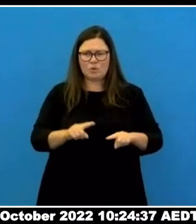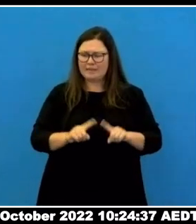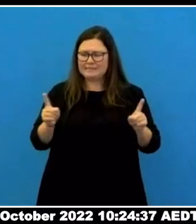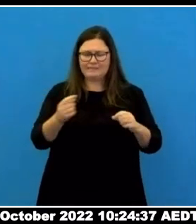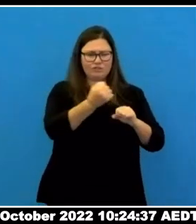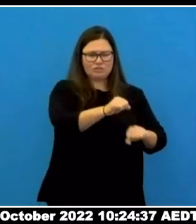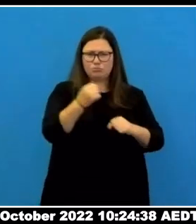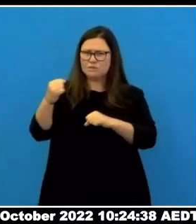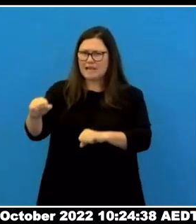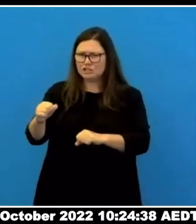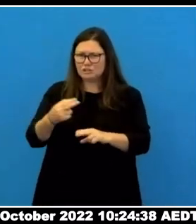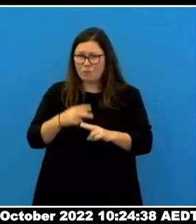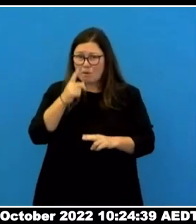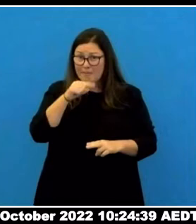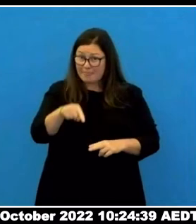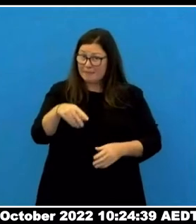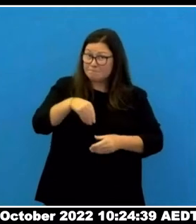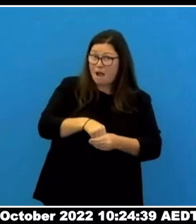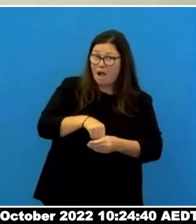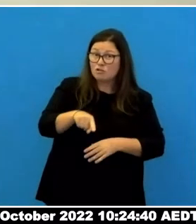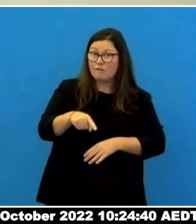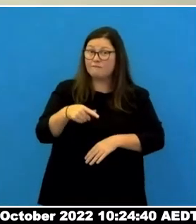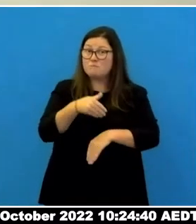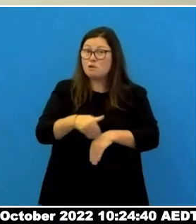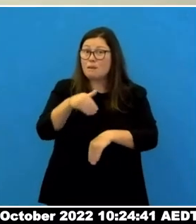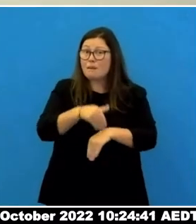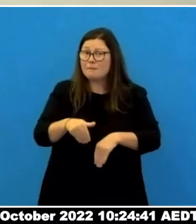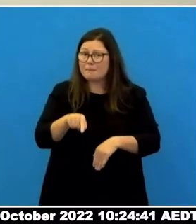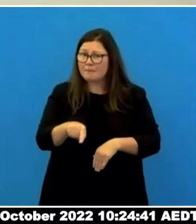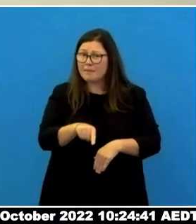One of the key themes that's arisen from the consultations